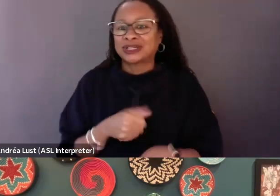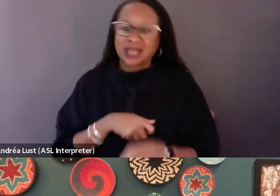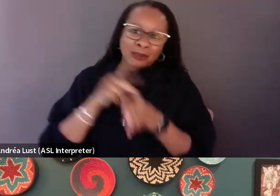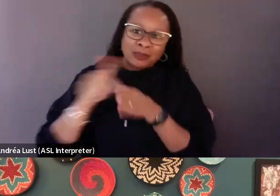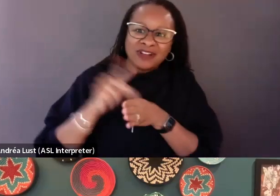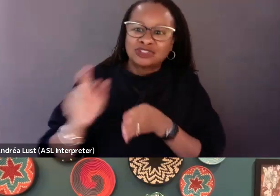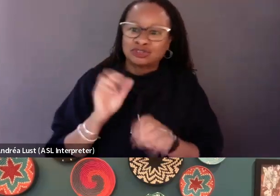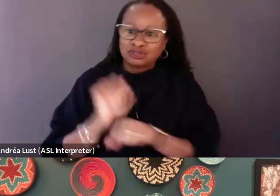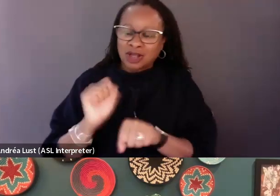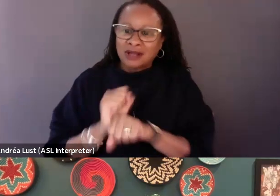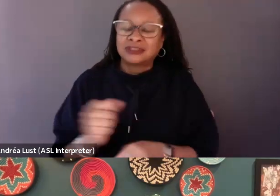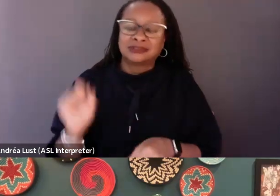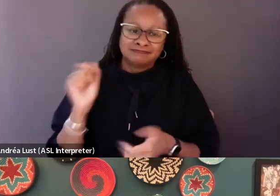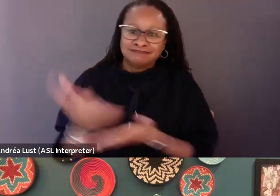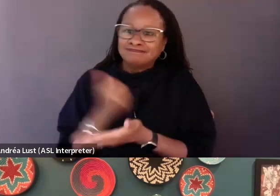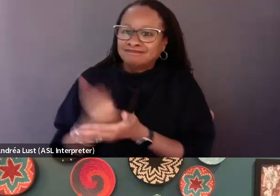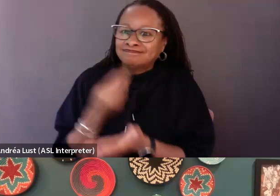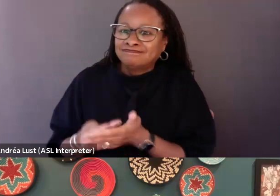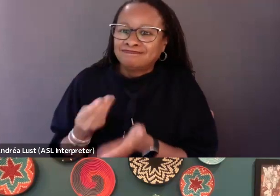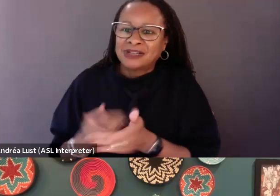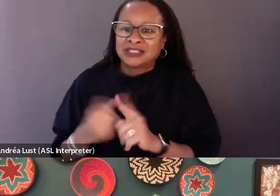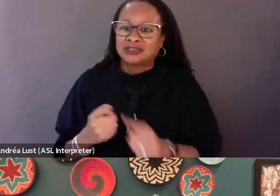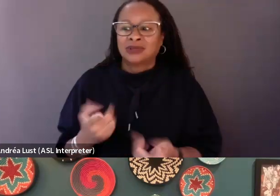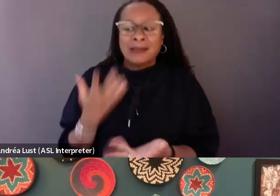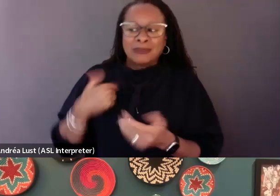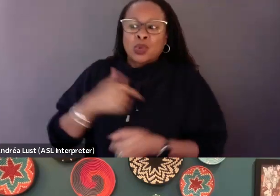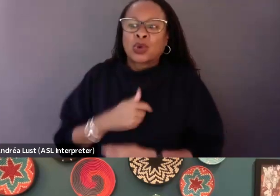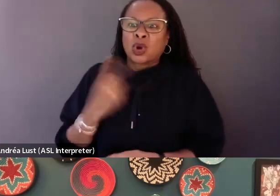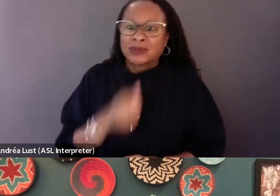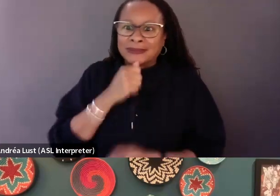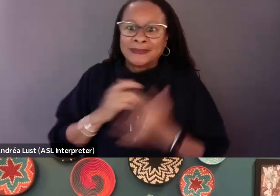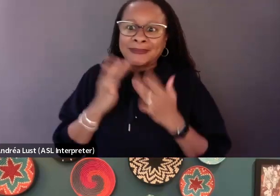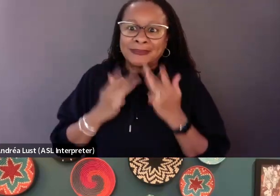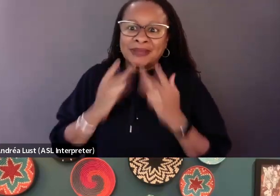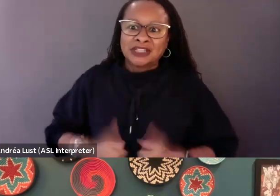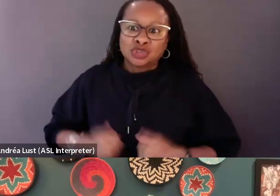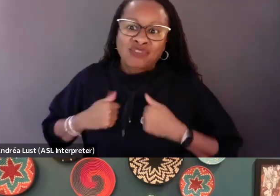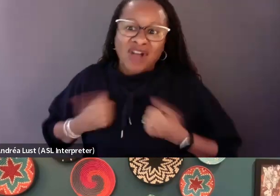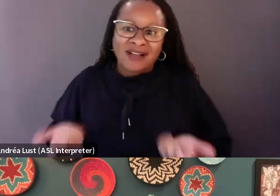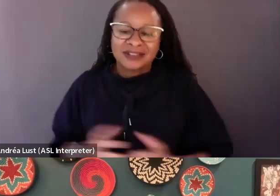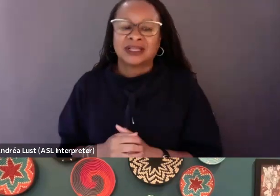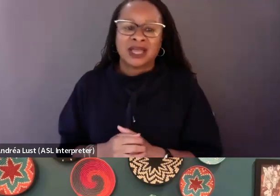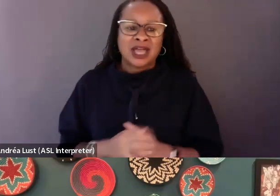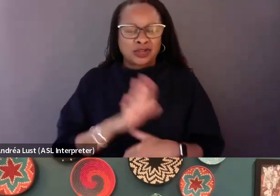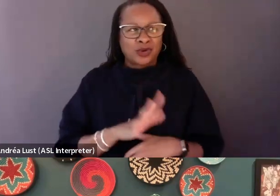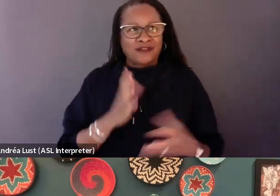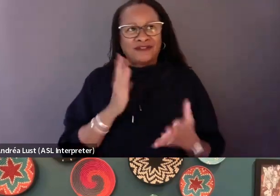you're describing, maybe we're just surviving. Anyway, you know, your film put me in mind